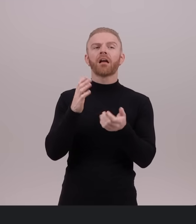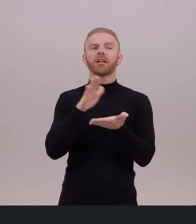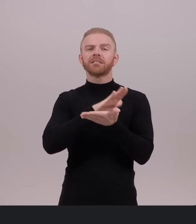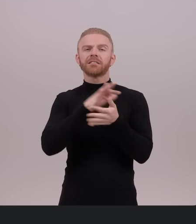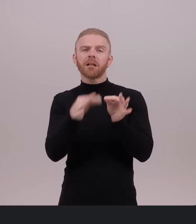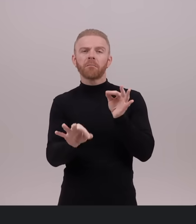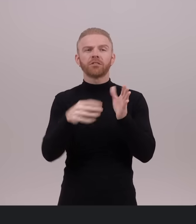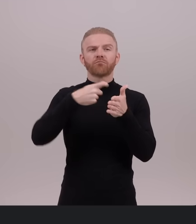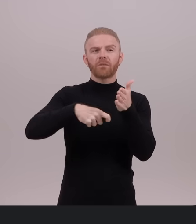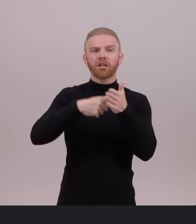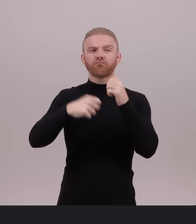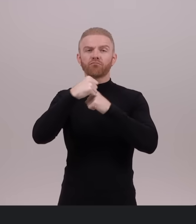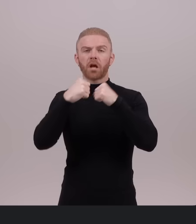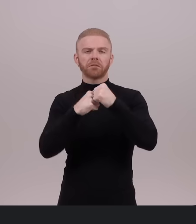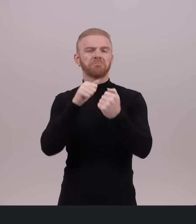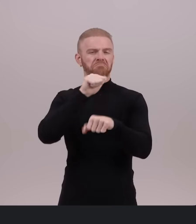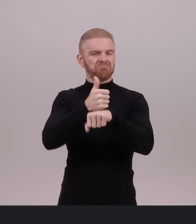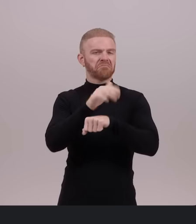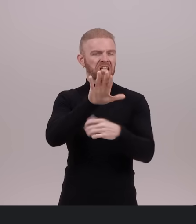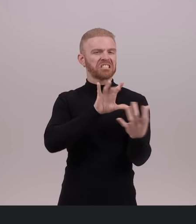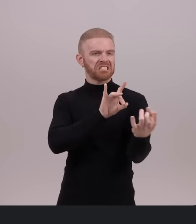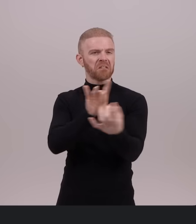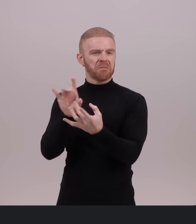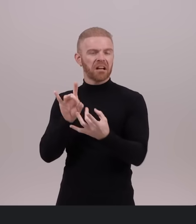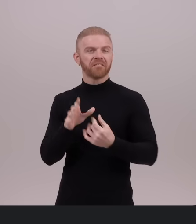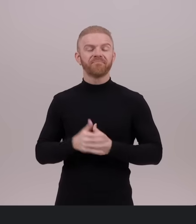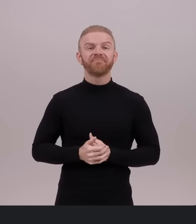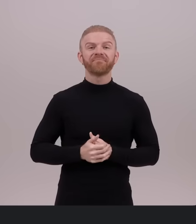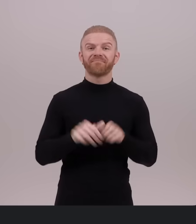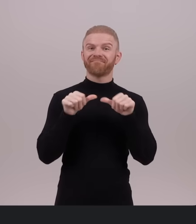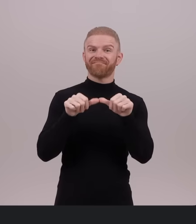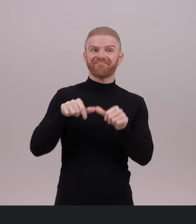on your feedback, and to keep those agents humming over the upcoming holiday long weekend,